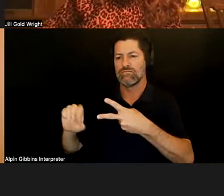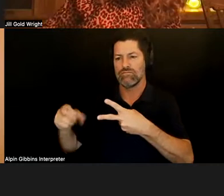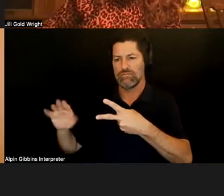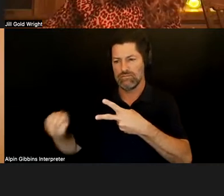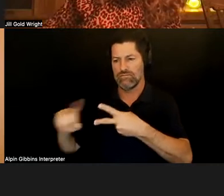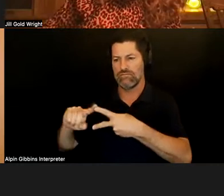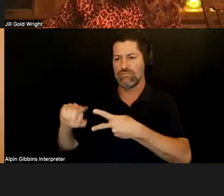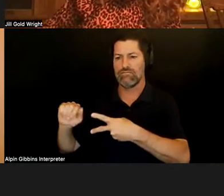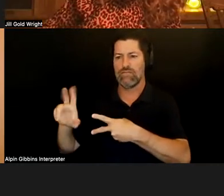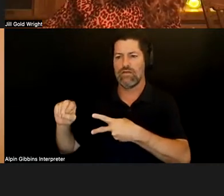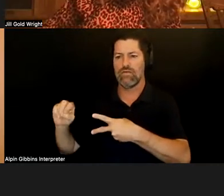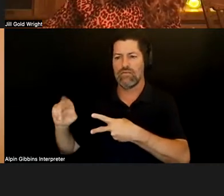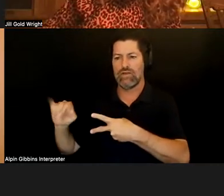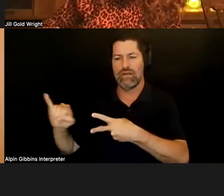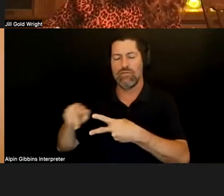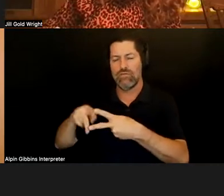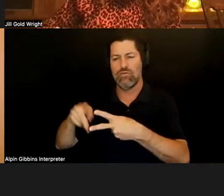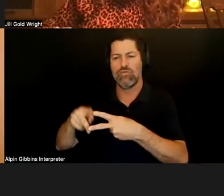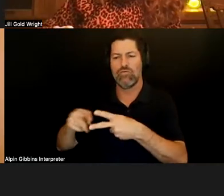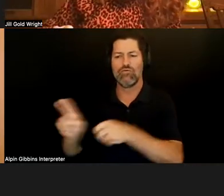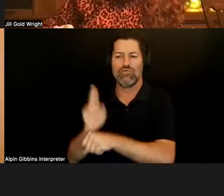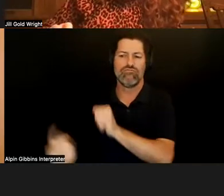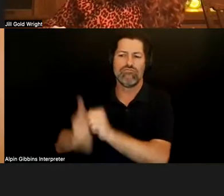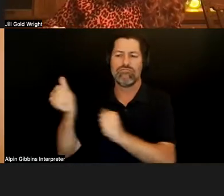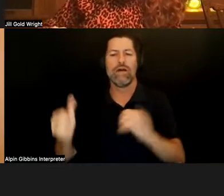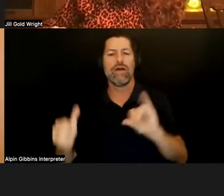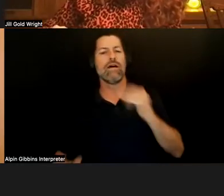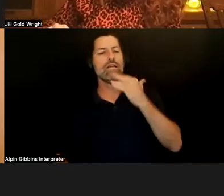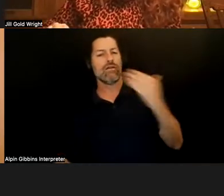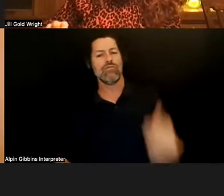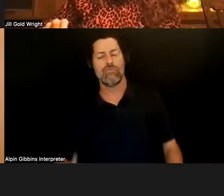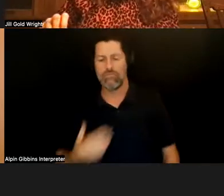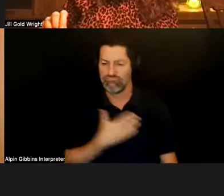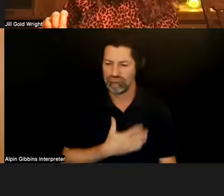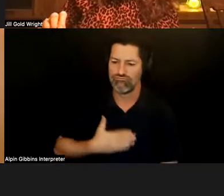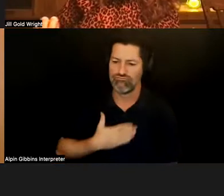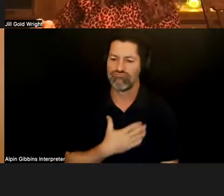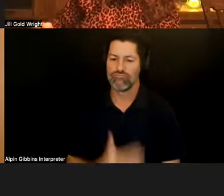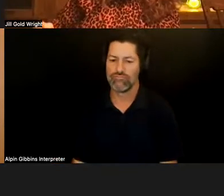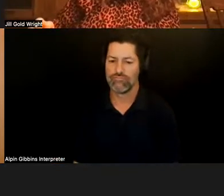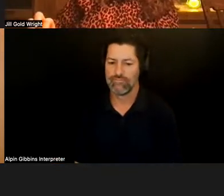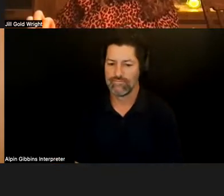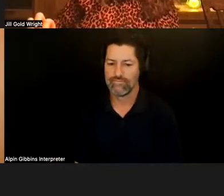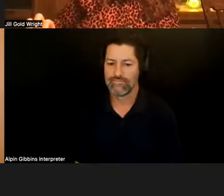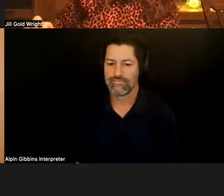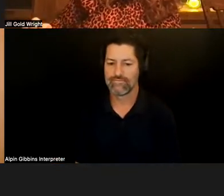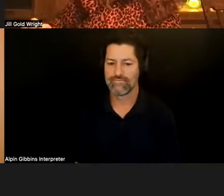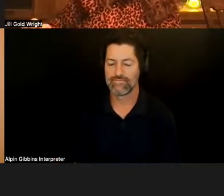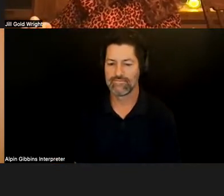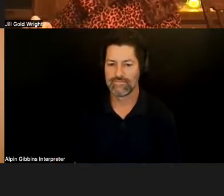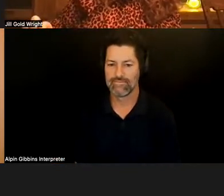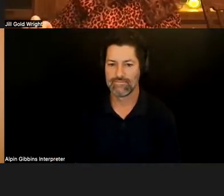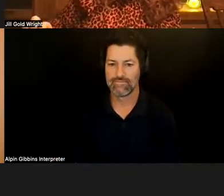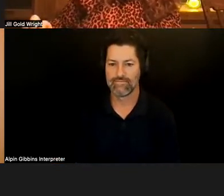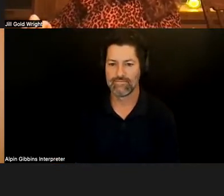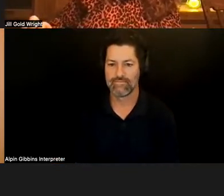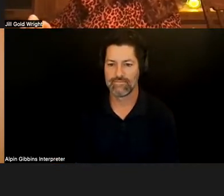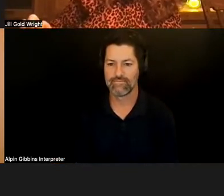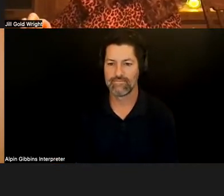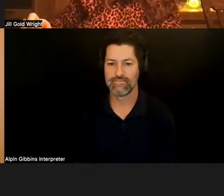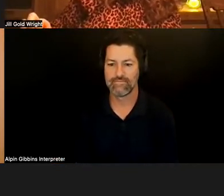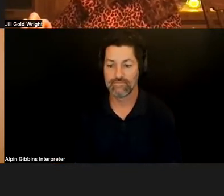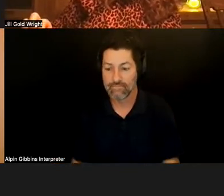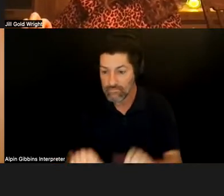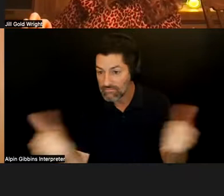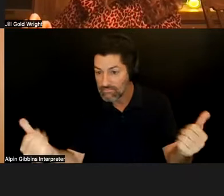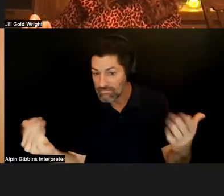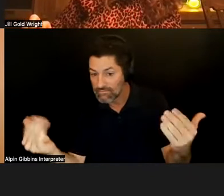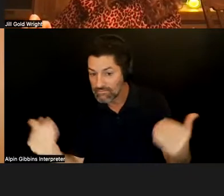20:25:16 Thank you, thank you. Pleasure. What else that was a great question I'm Glad you